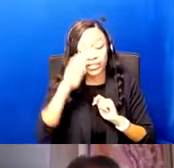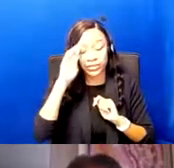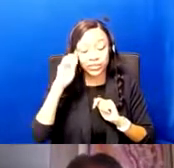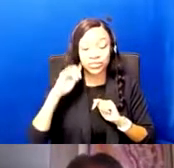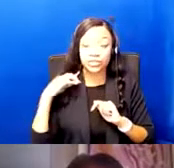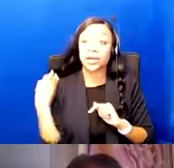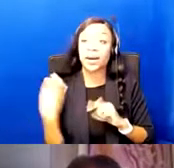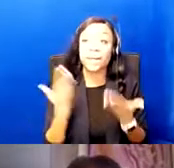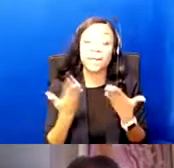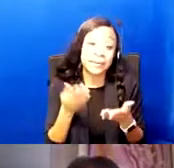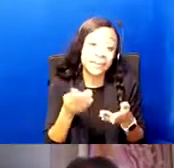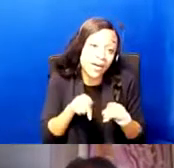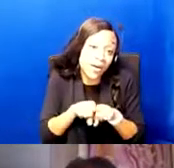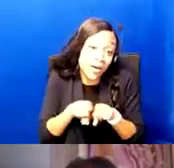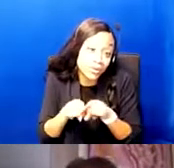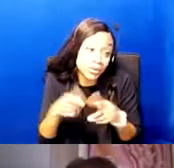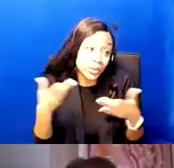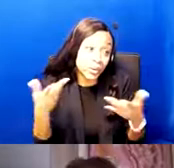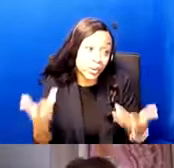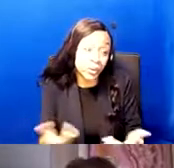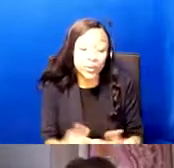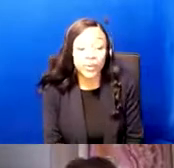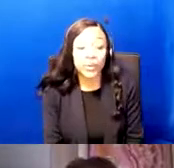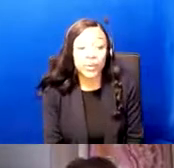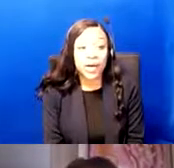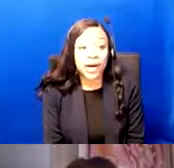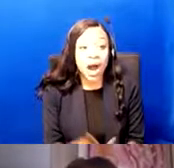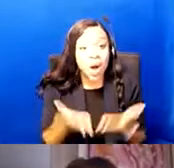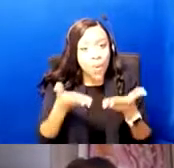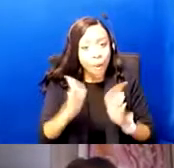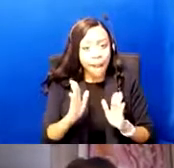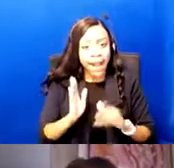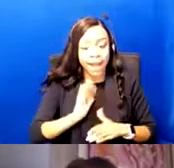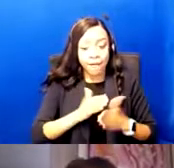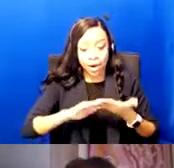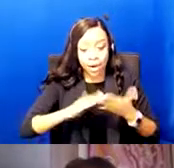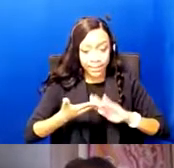also an act of community building. It can be a call to build community working together